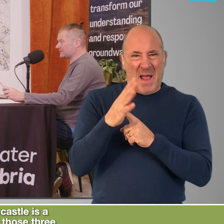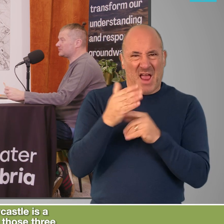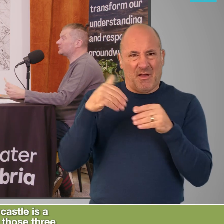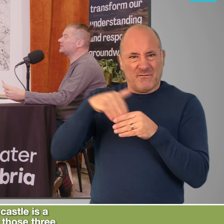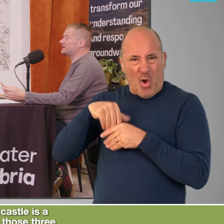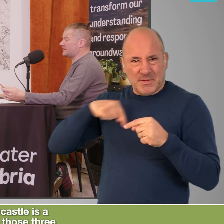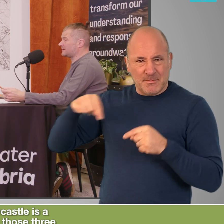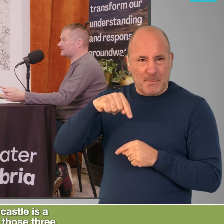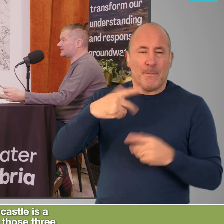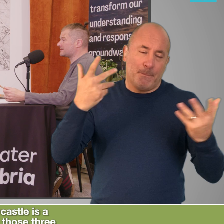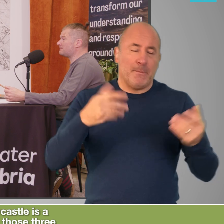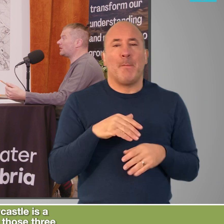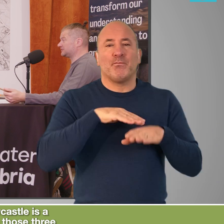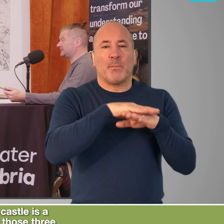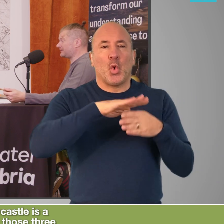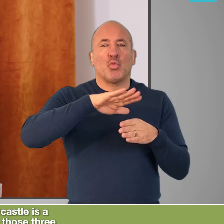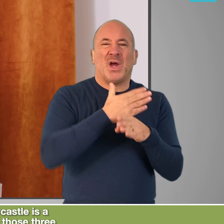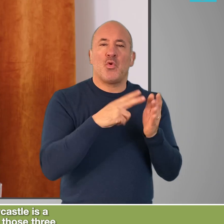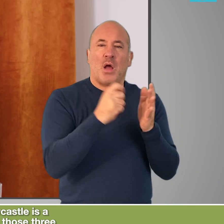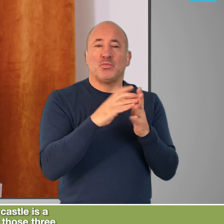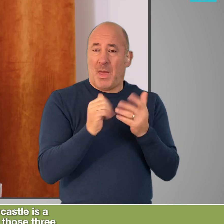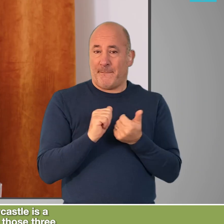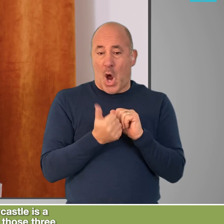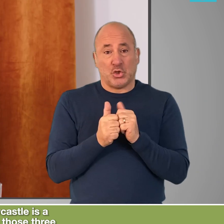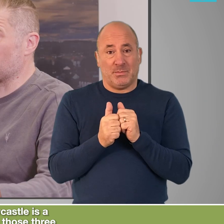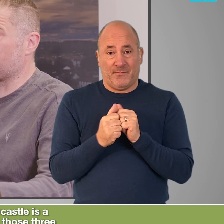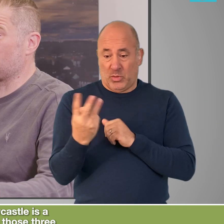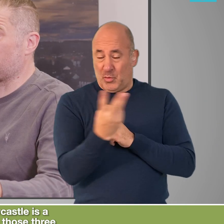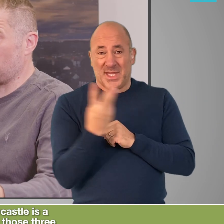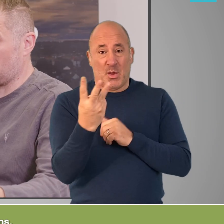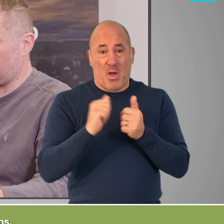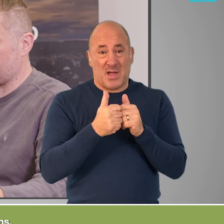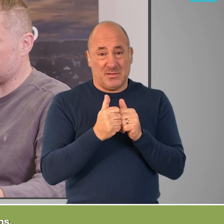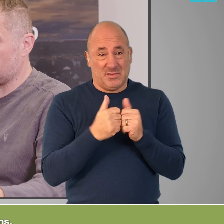So Blue Green Newcastle is a partnership between those three organisations.